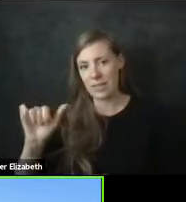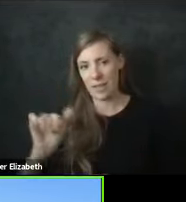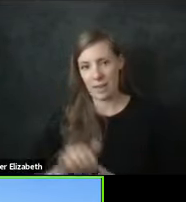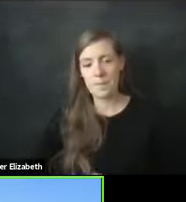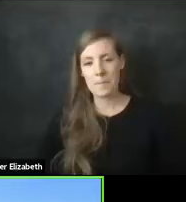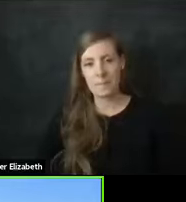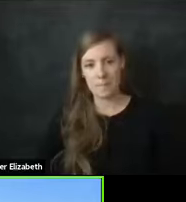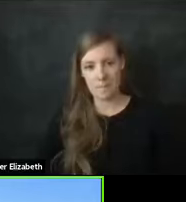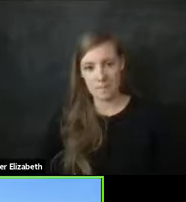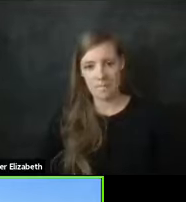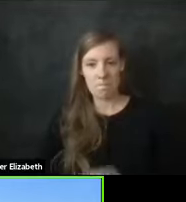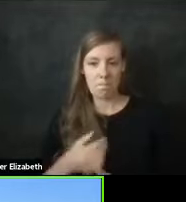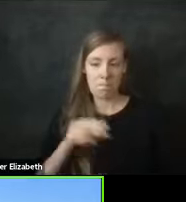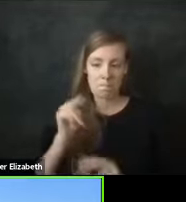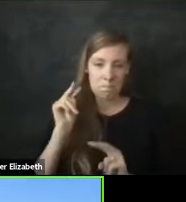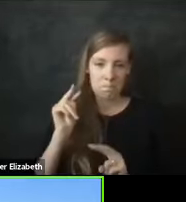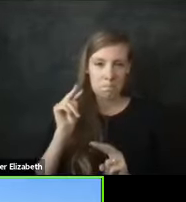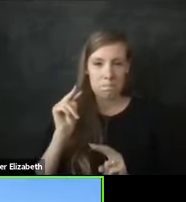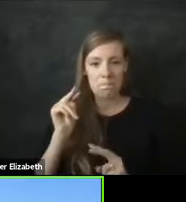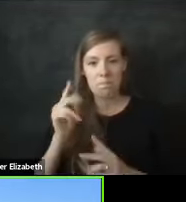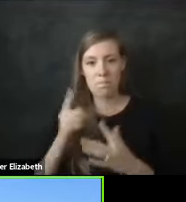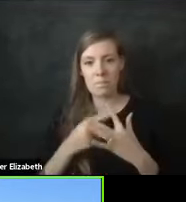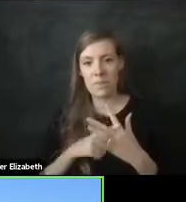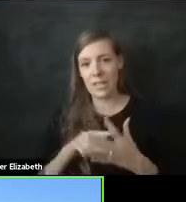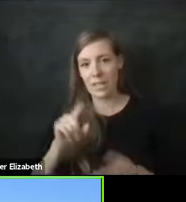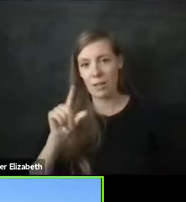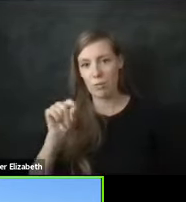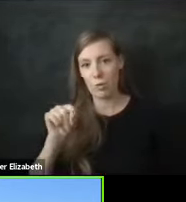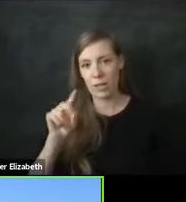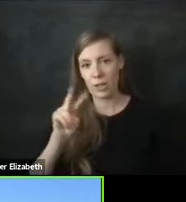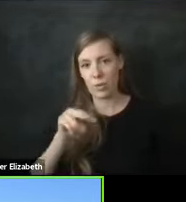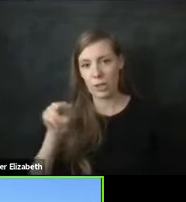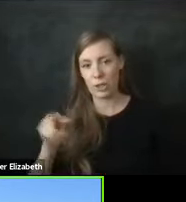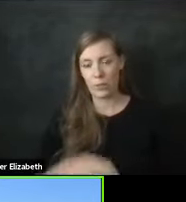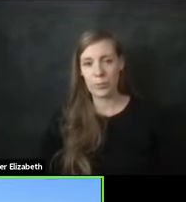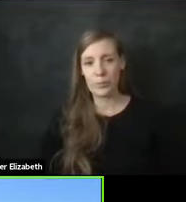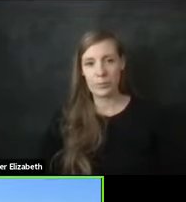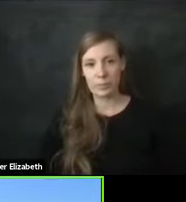So we're looking at early 2022 is what I have heard after that.